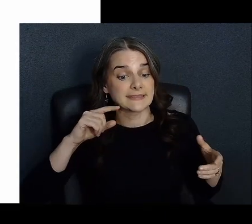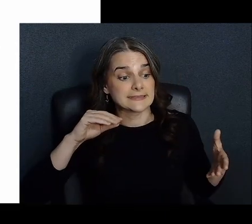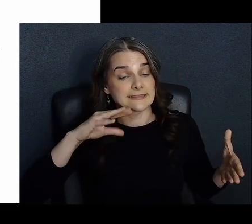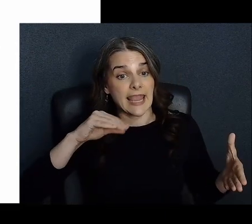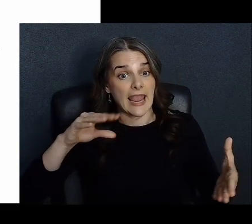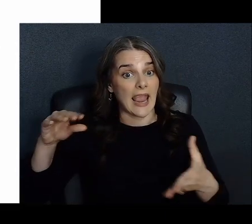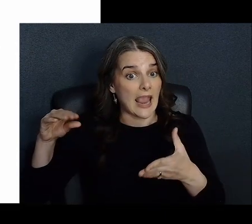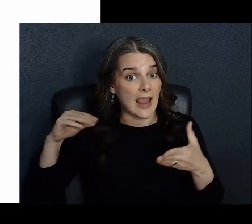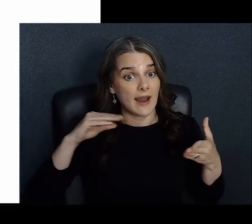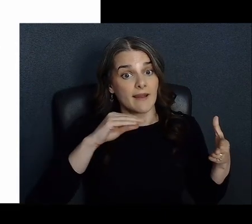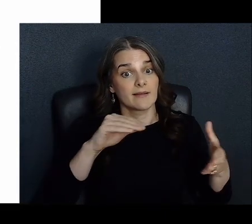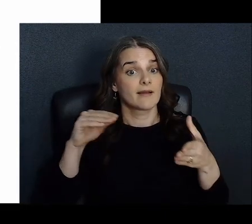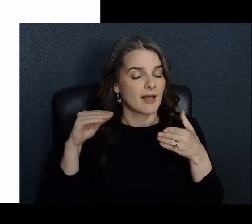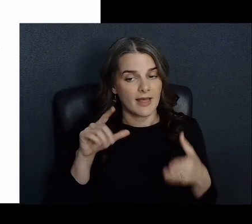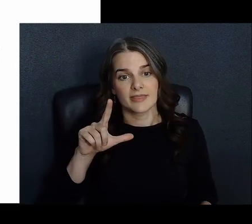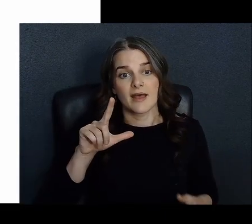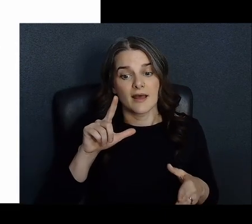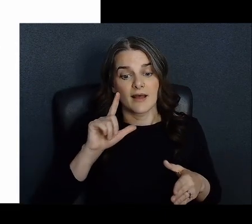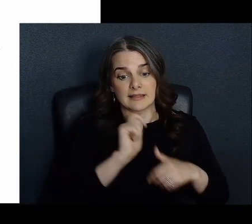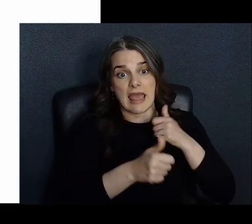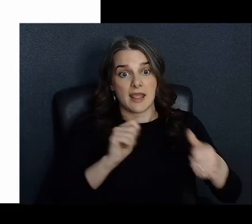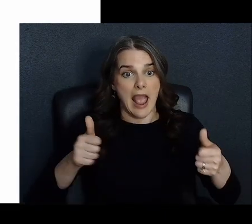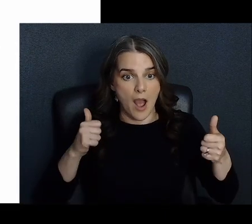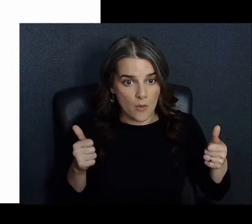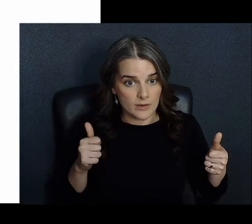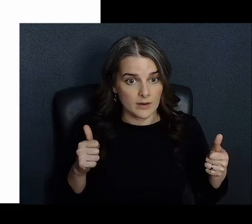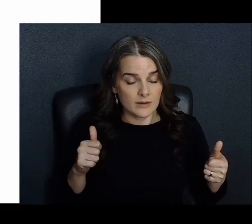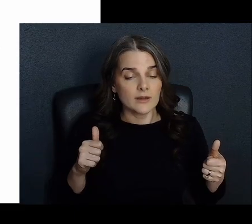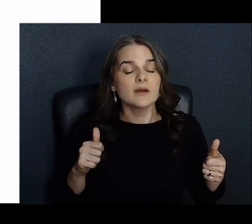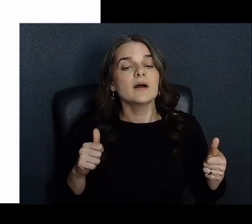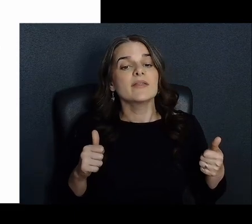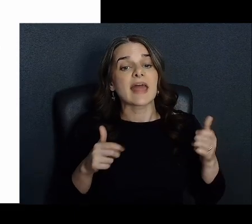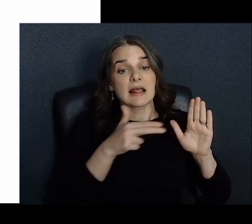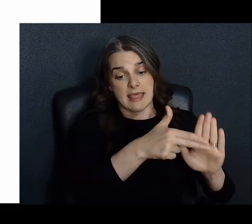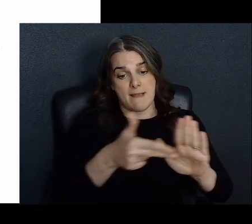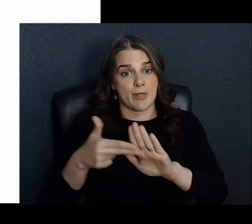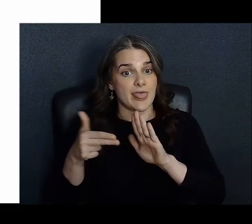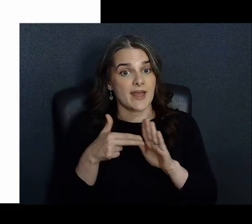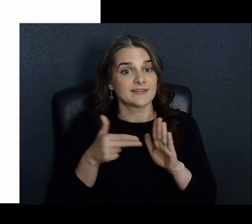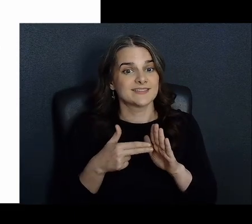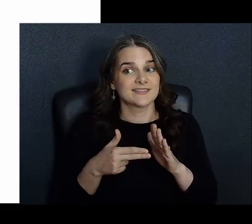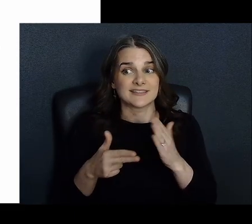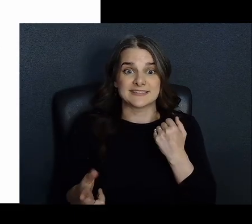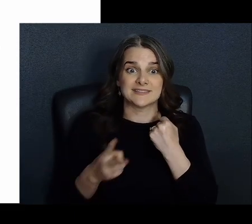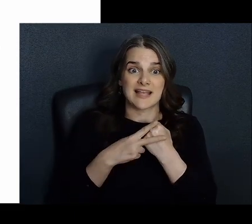They label it and then they save that map to a cloud. So the end user, for example, like myself,